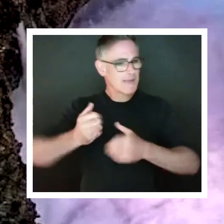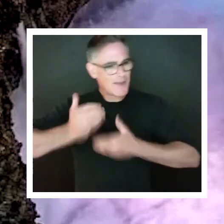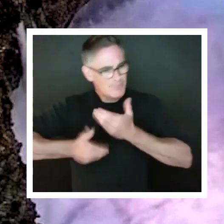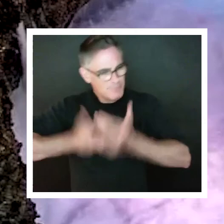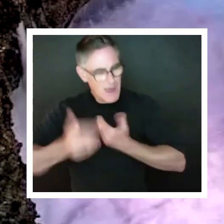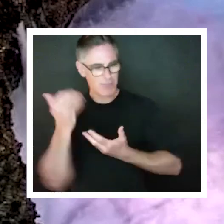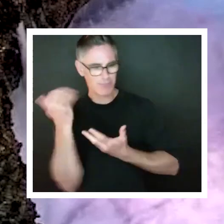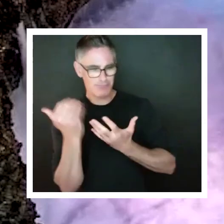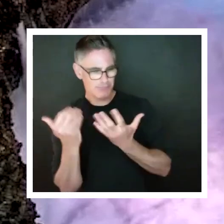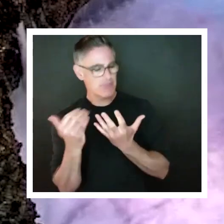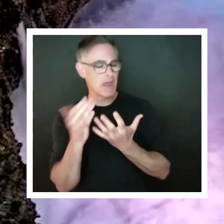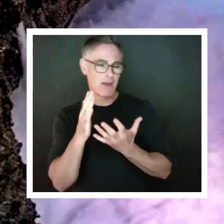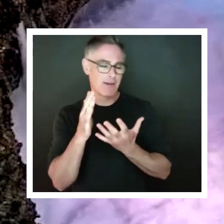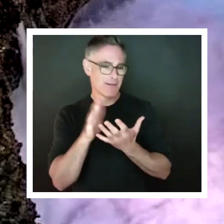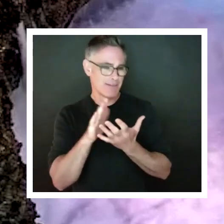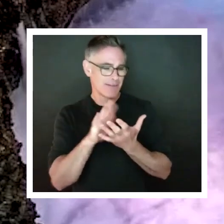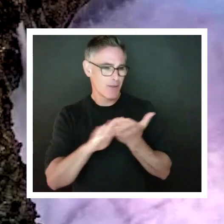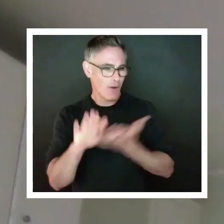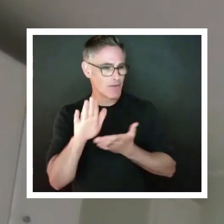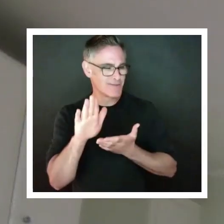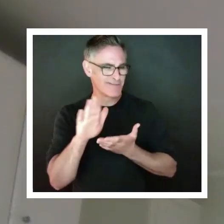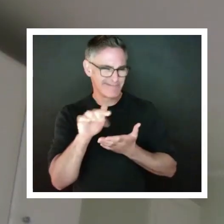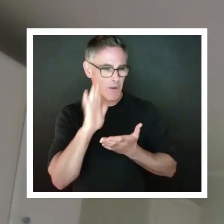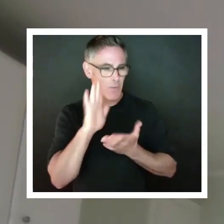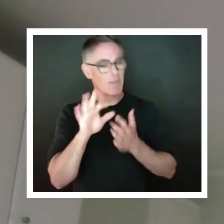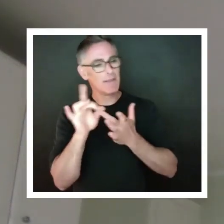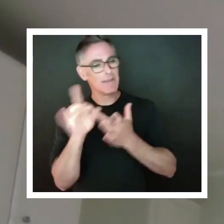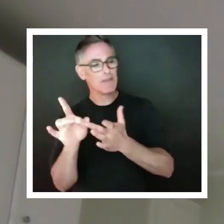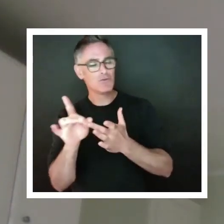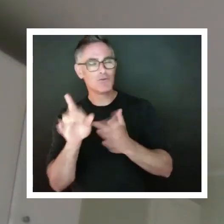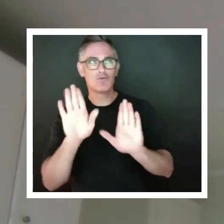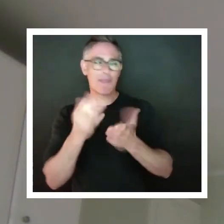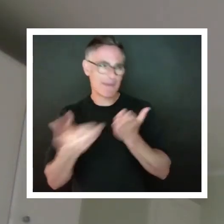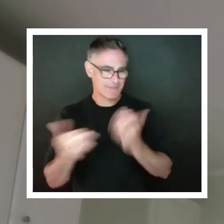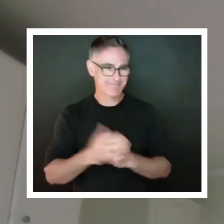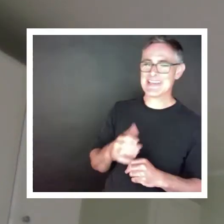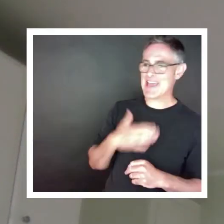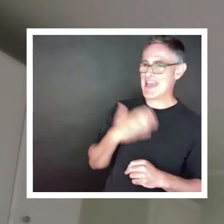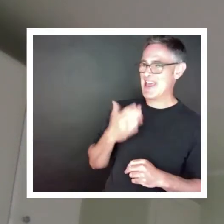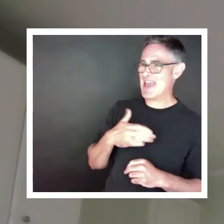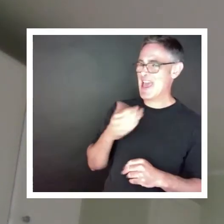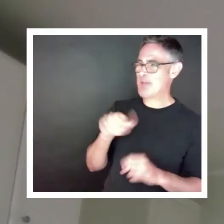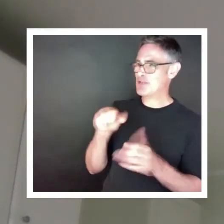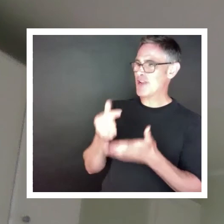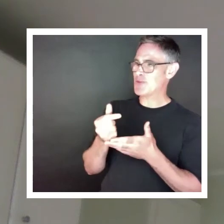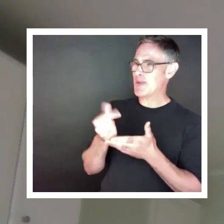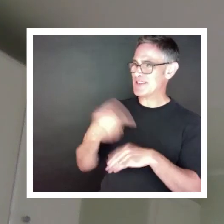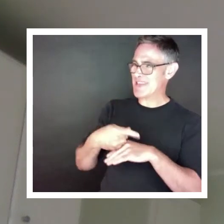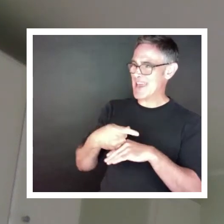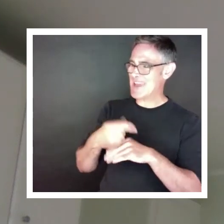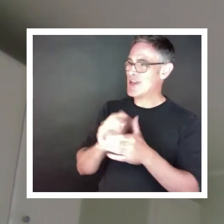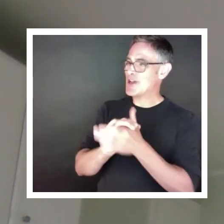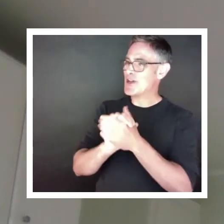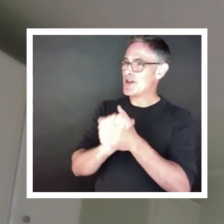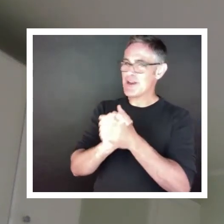I am thrilled for your future On graduation day, congratulations to the pace graduates